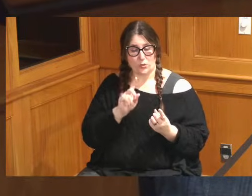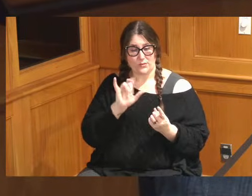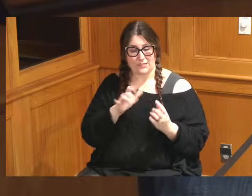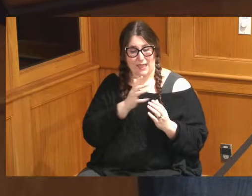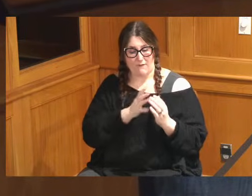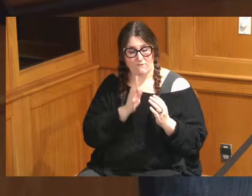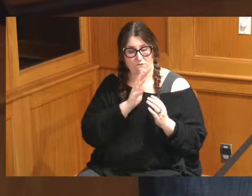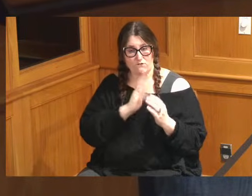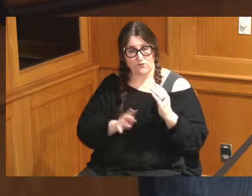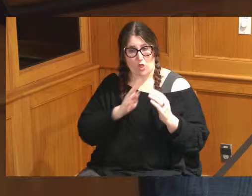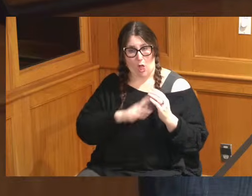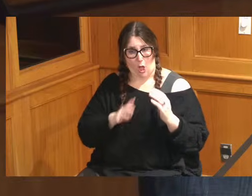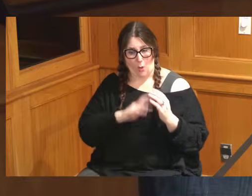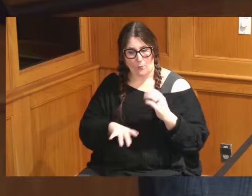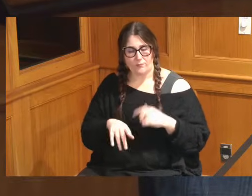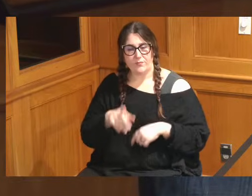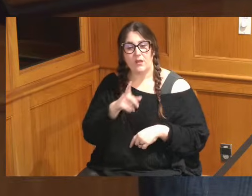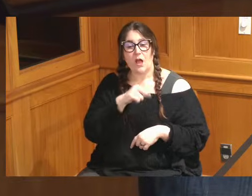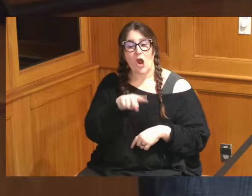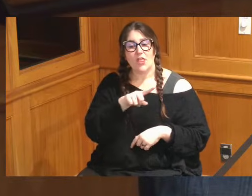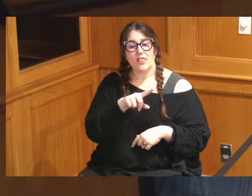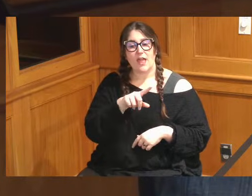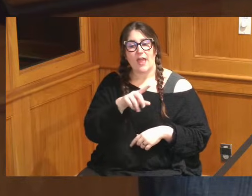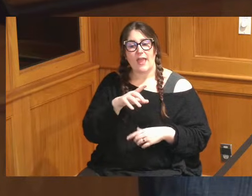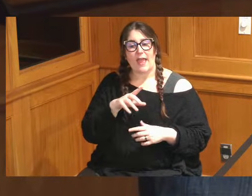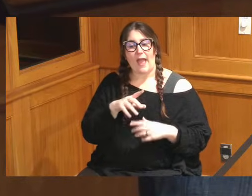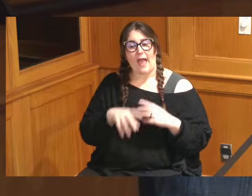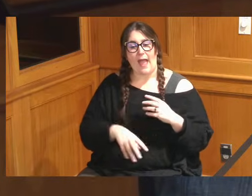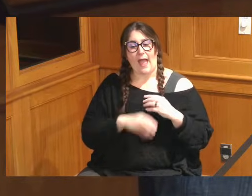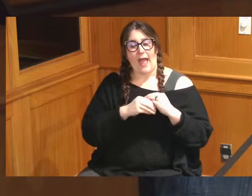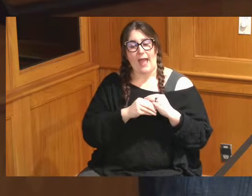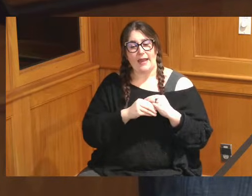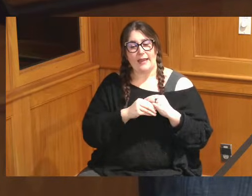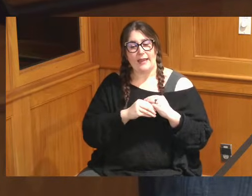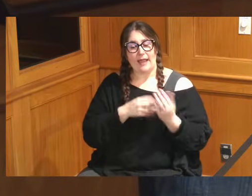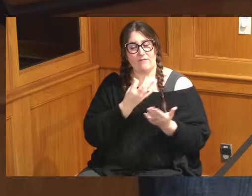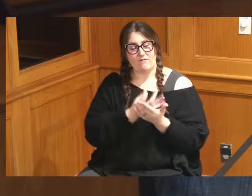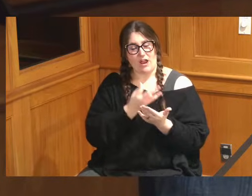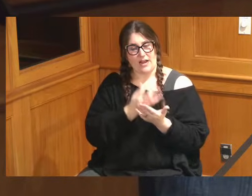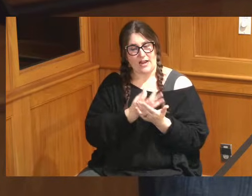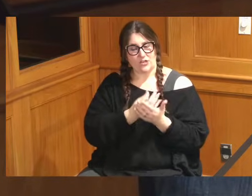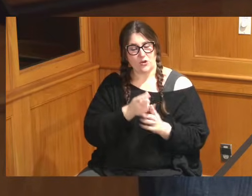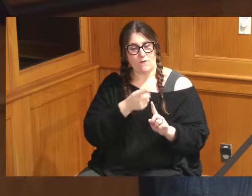they adding u financial incentives from their own budgets or something? I mean how does that work?